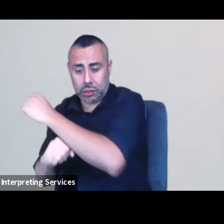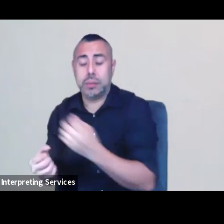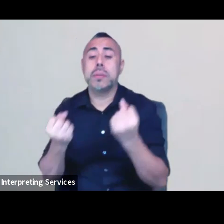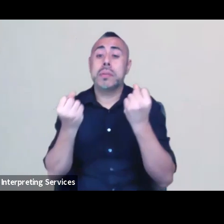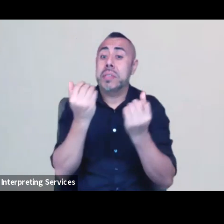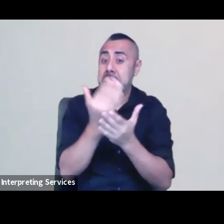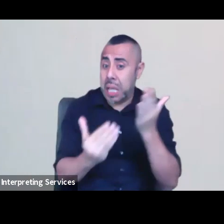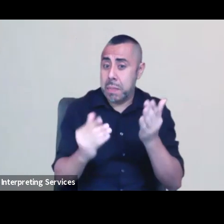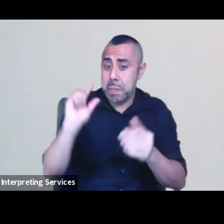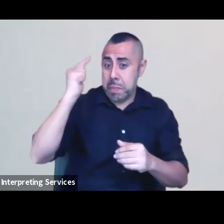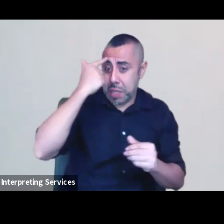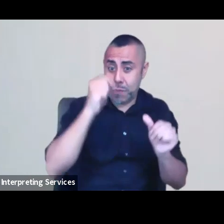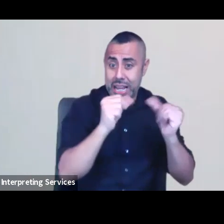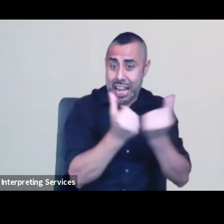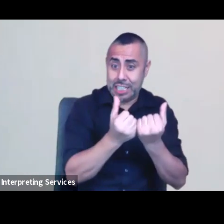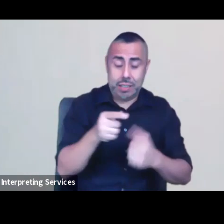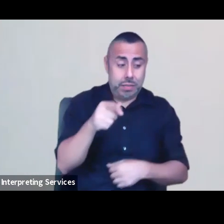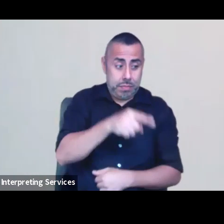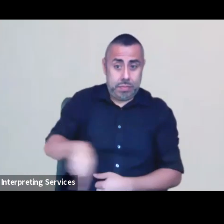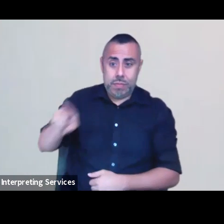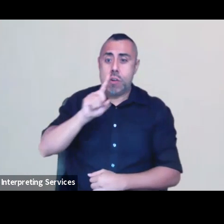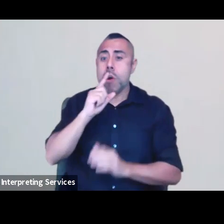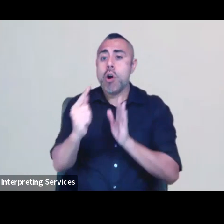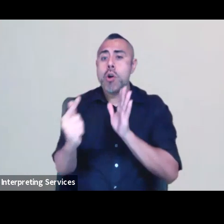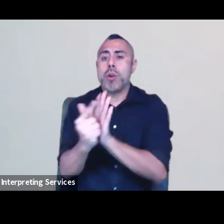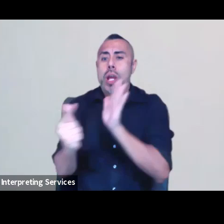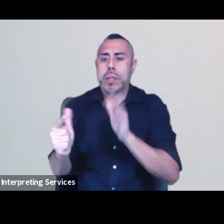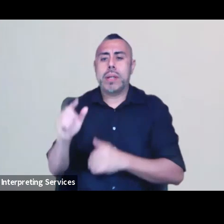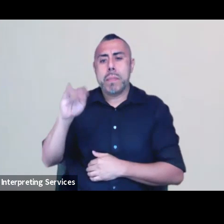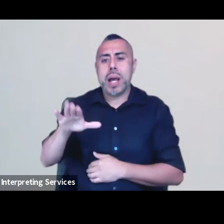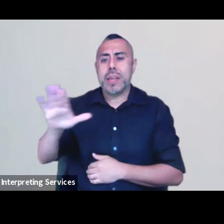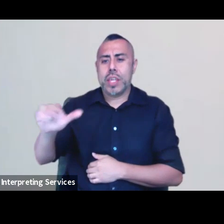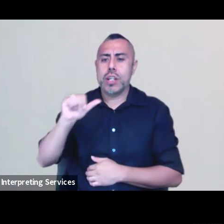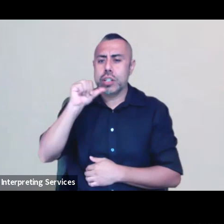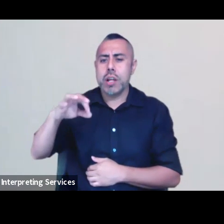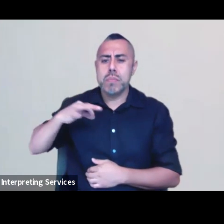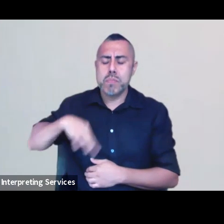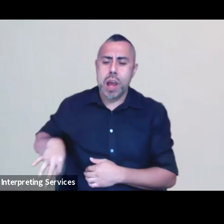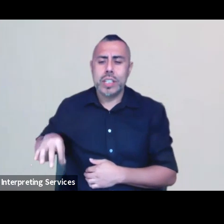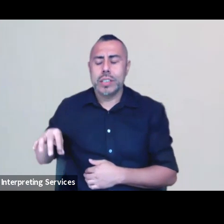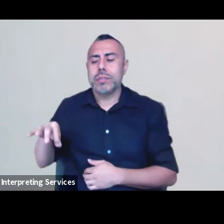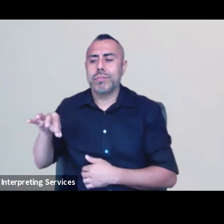are prohibited by their nonprofit charters from disbursing funds to individual artists,